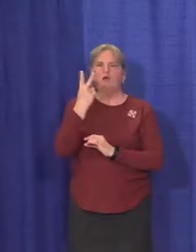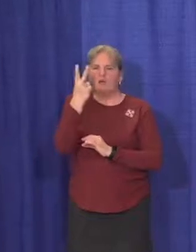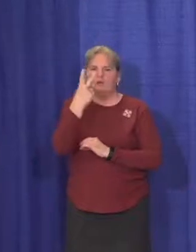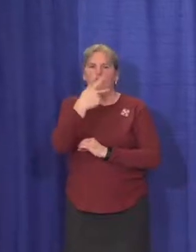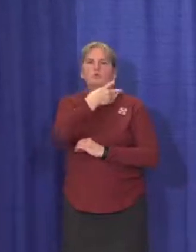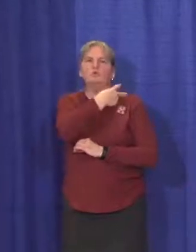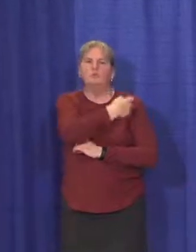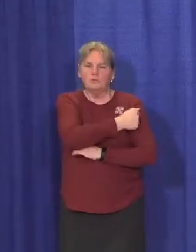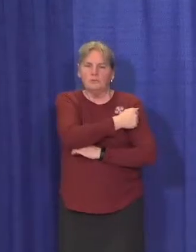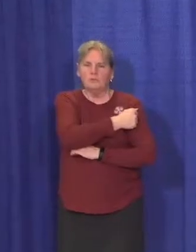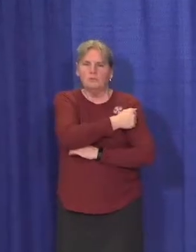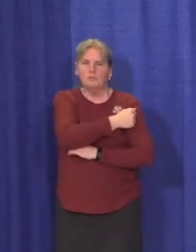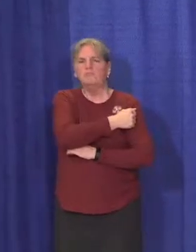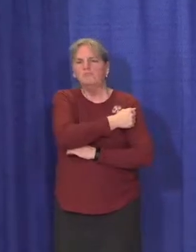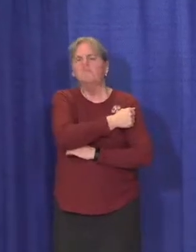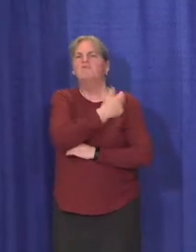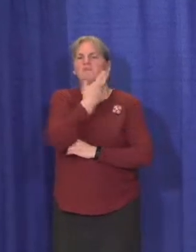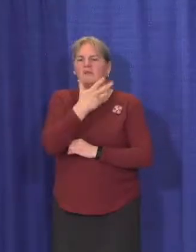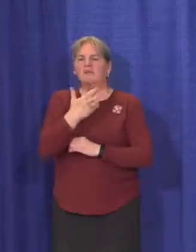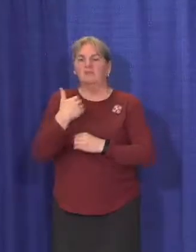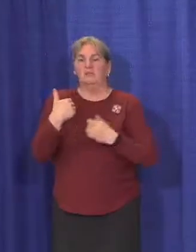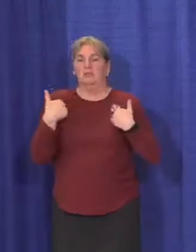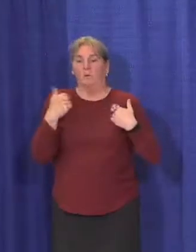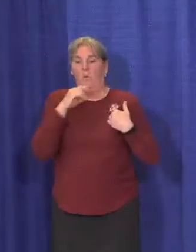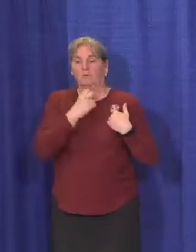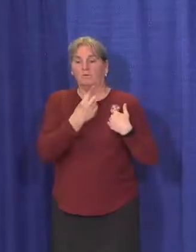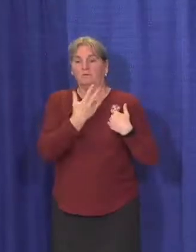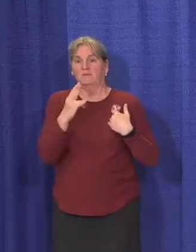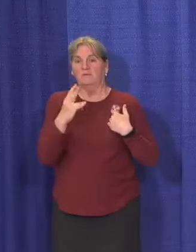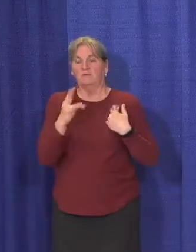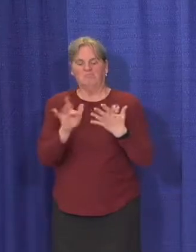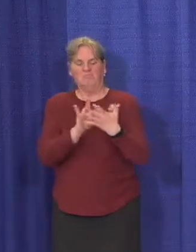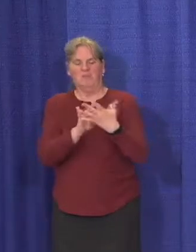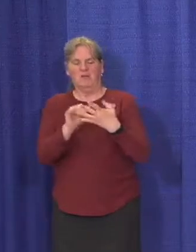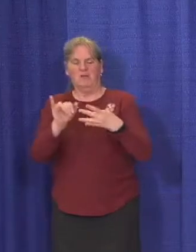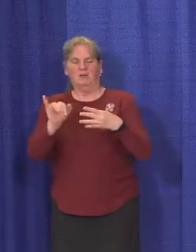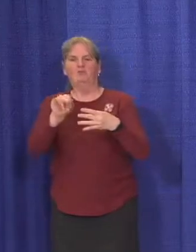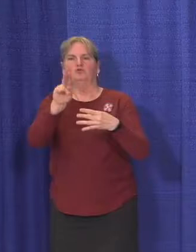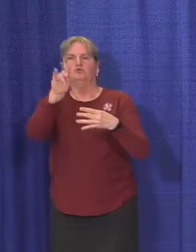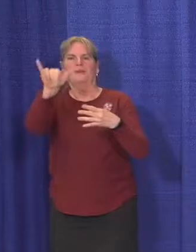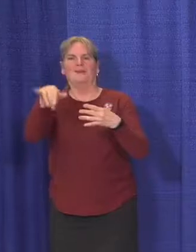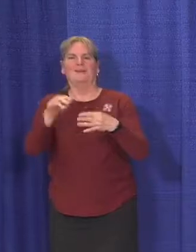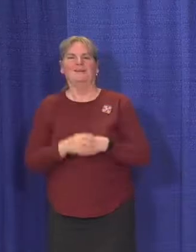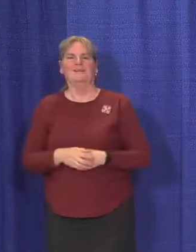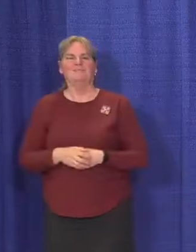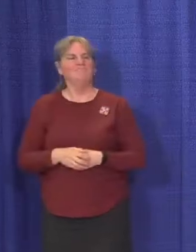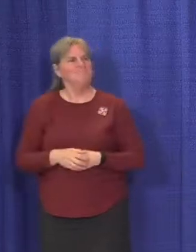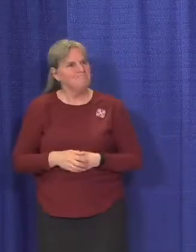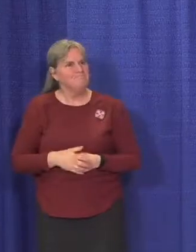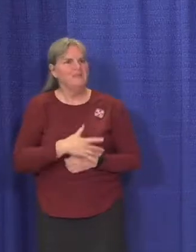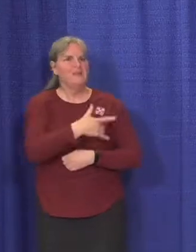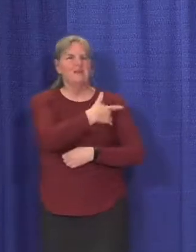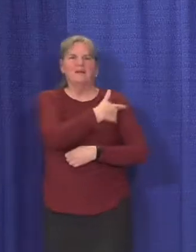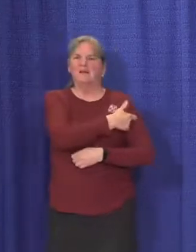have received both doses by the middle of July. Getting vaccinated is one of the